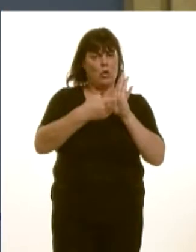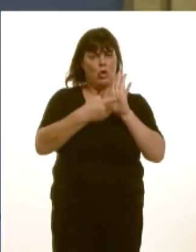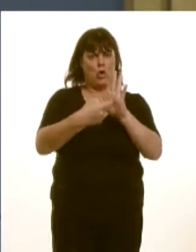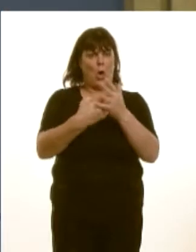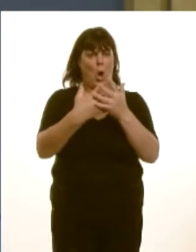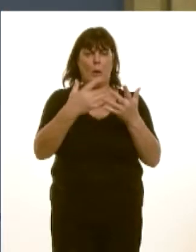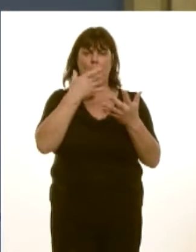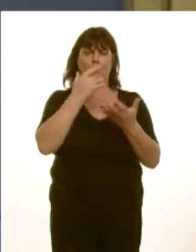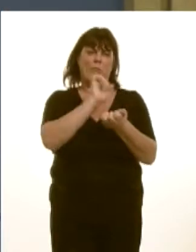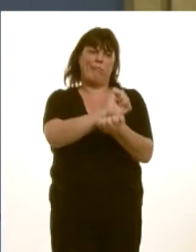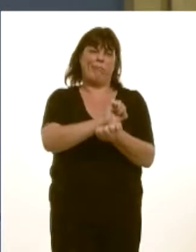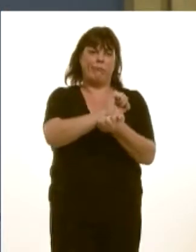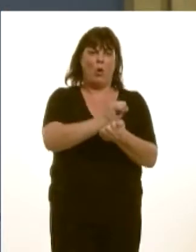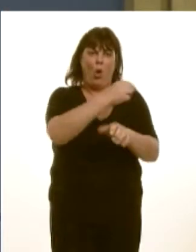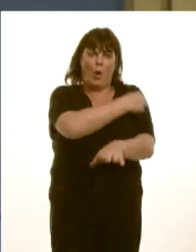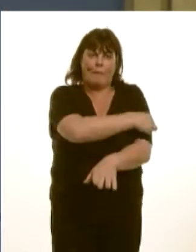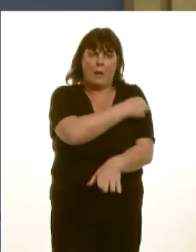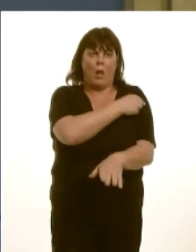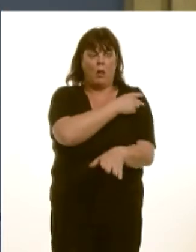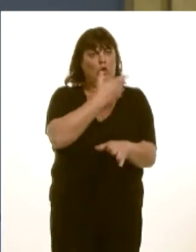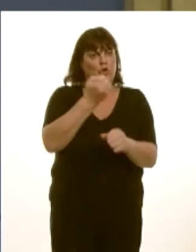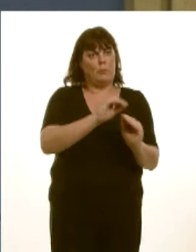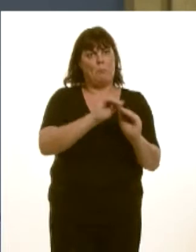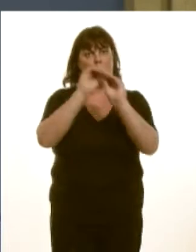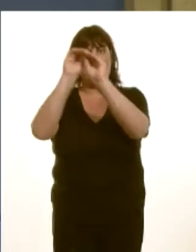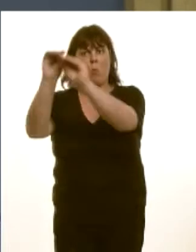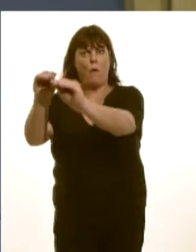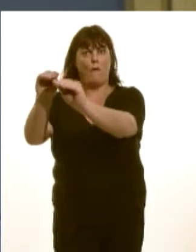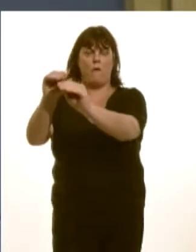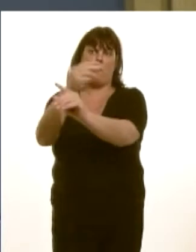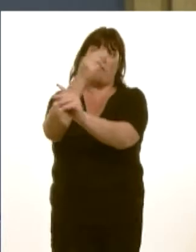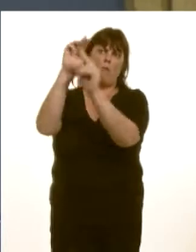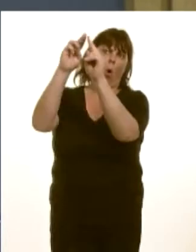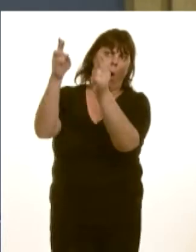Of course, that is a direct consequence of the closure of community hospitals.